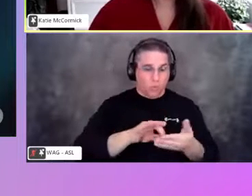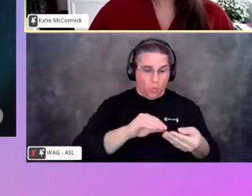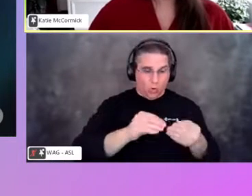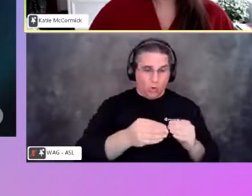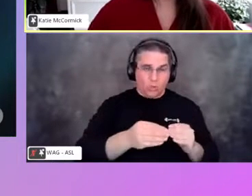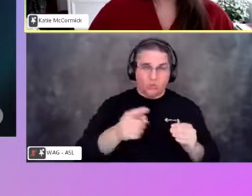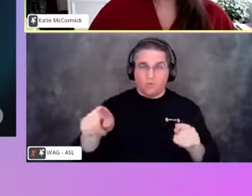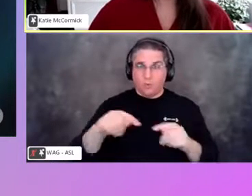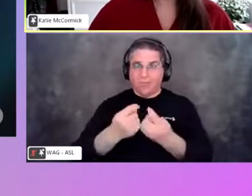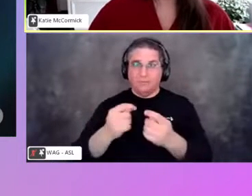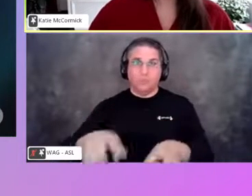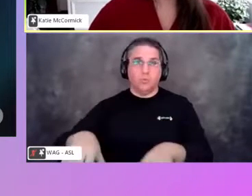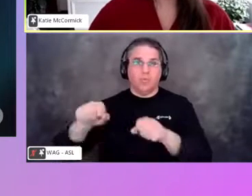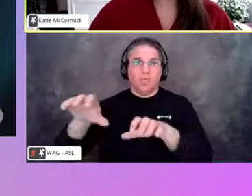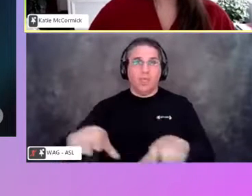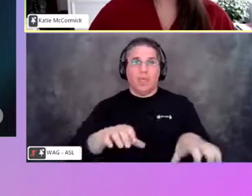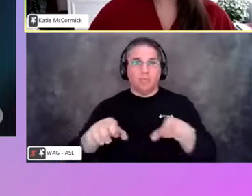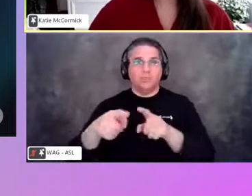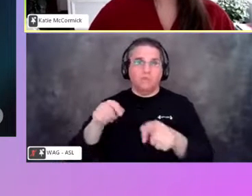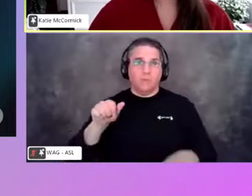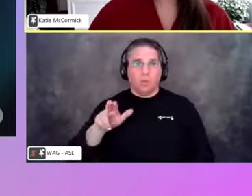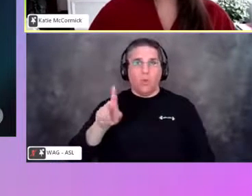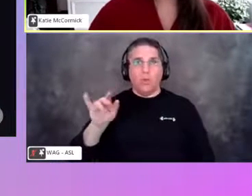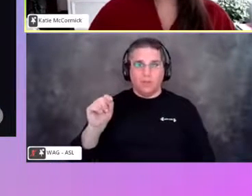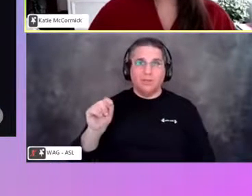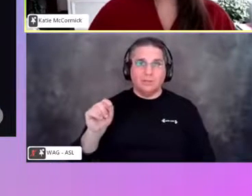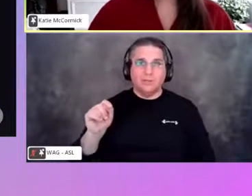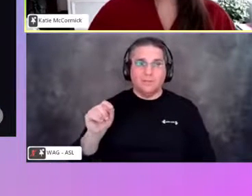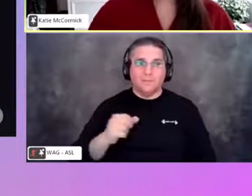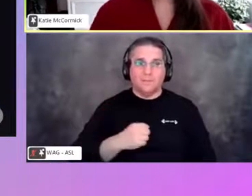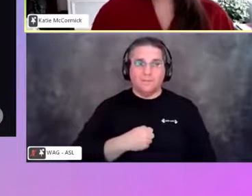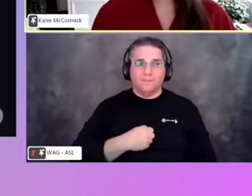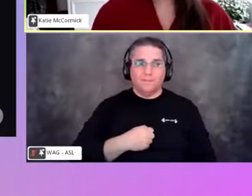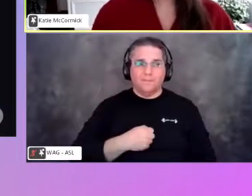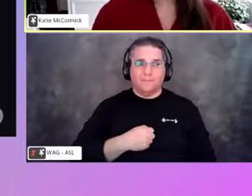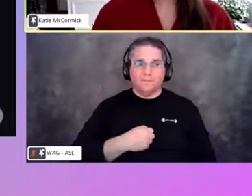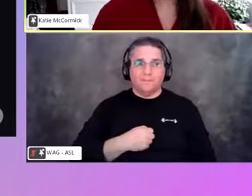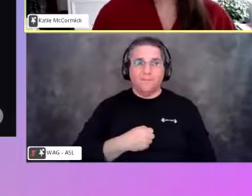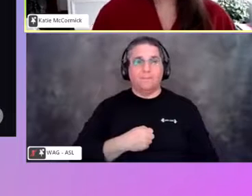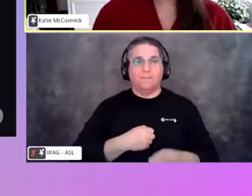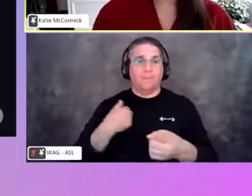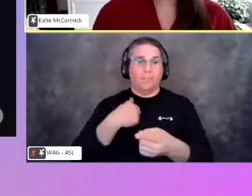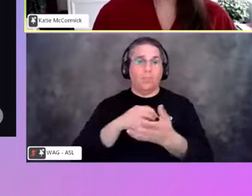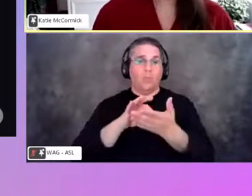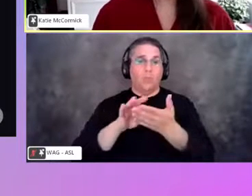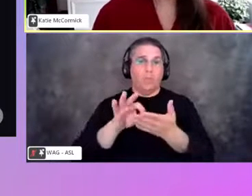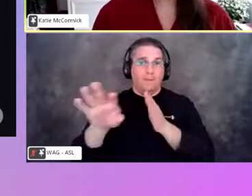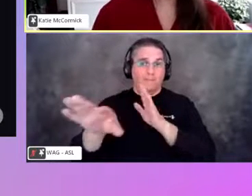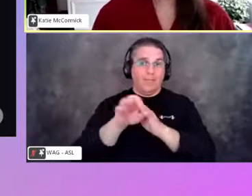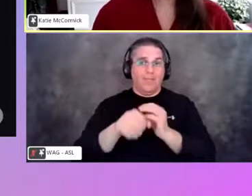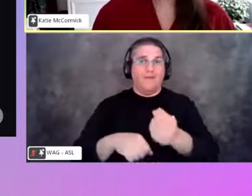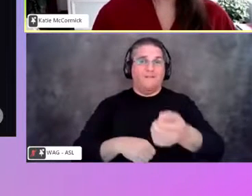Accessibility progress formal tag audix. So we need to create score to take action